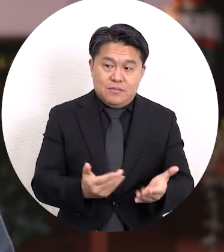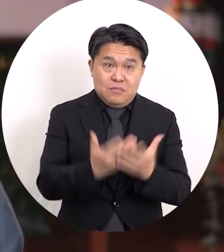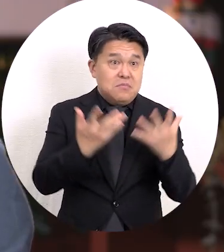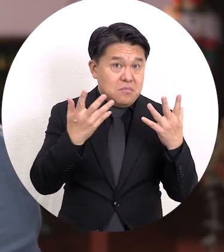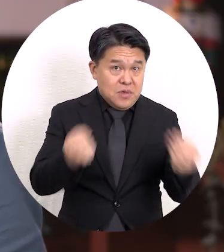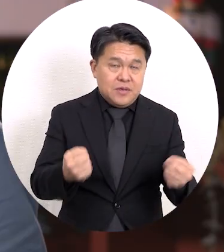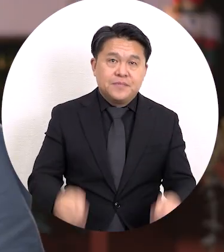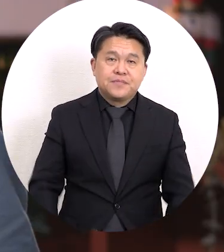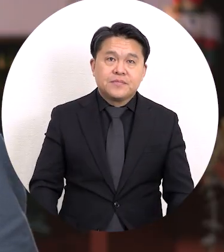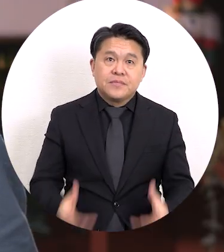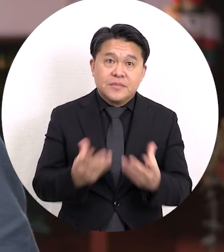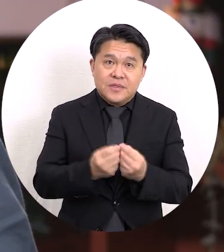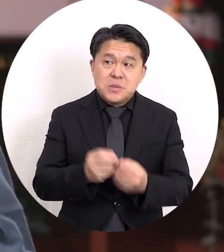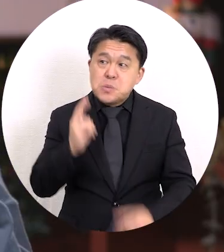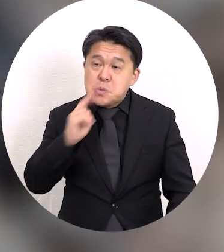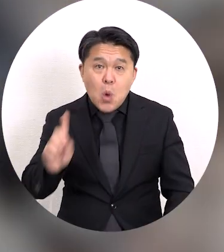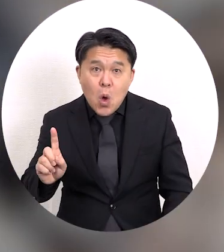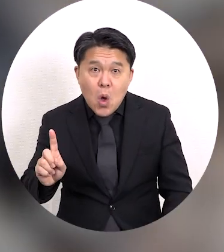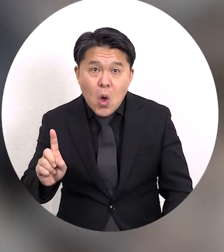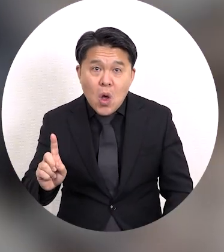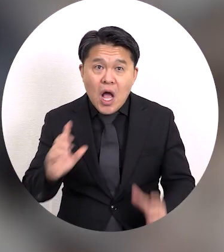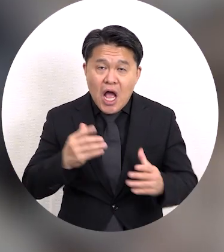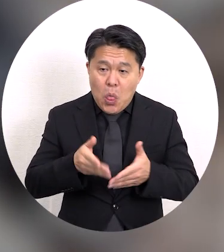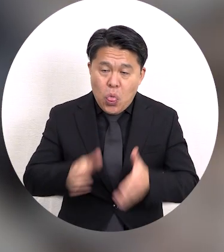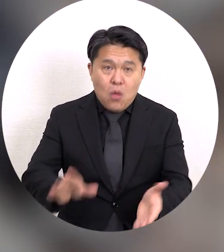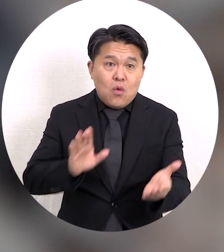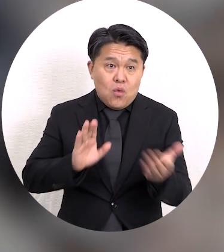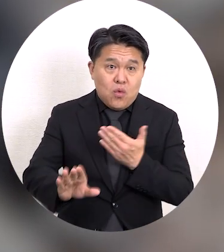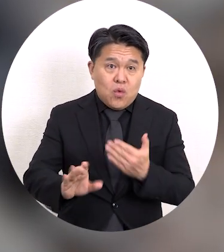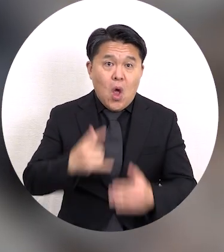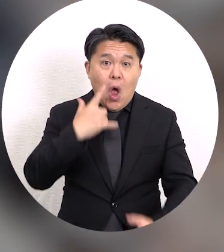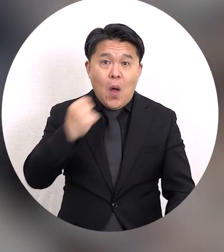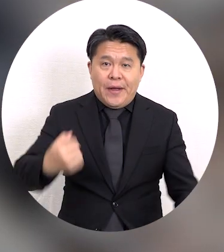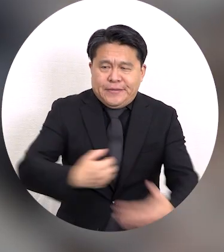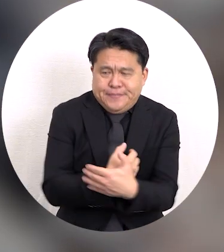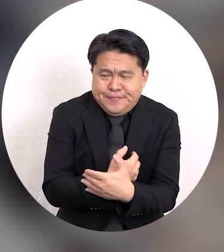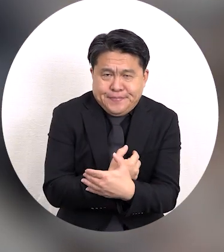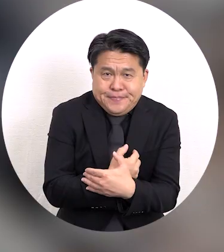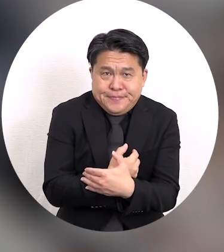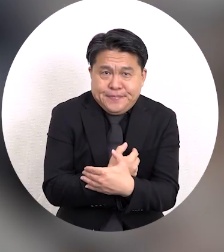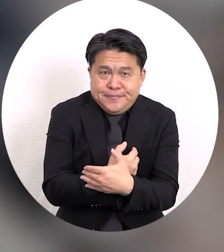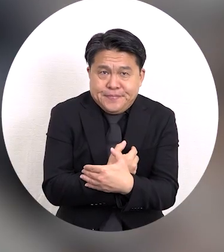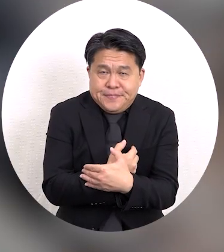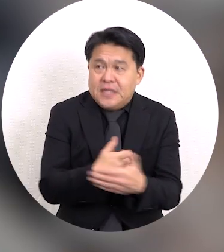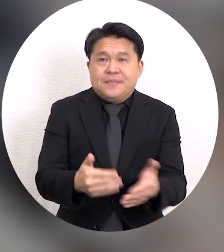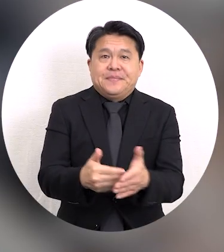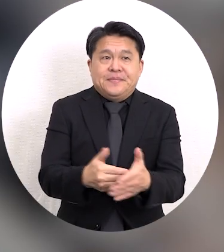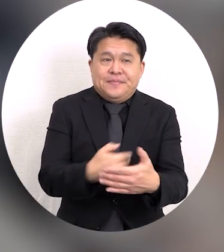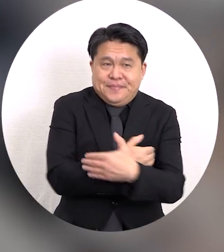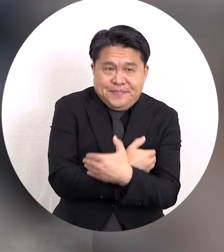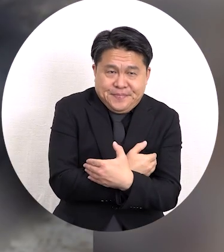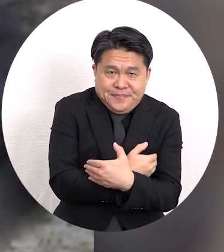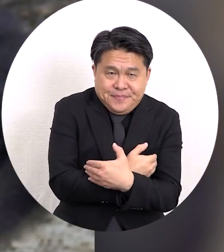For example, when a chimpanzee gives birth, the mother holds the baby tightly.